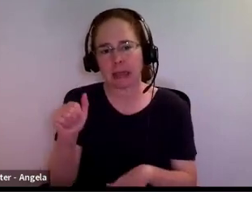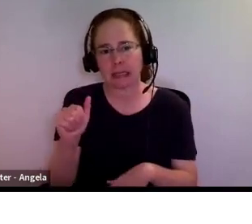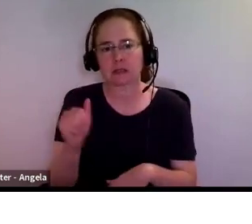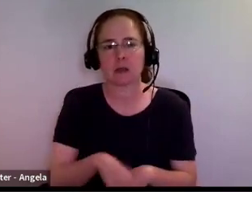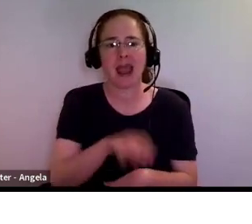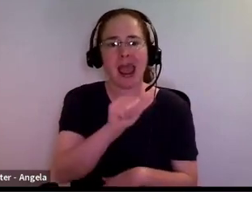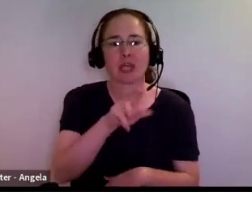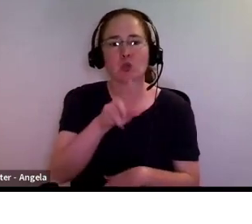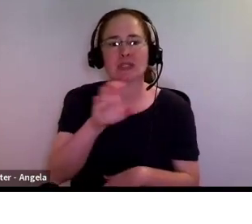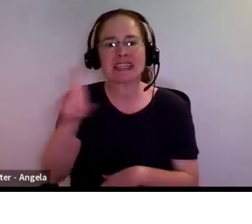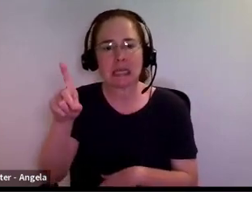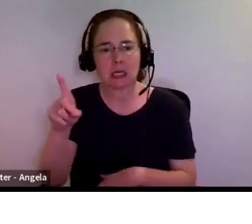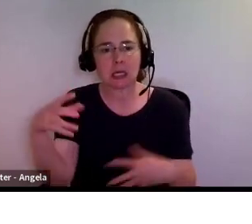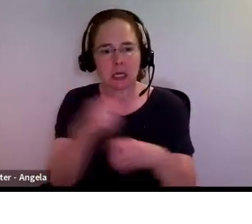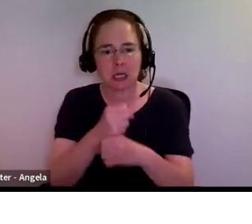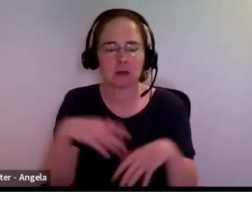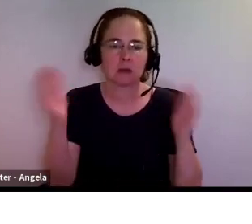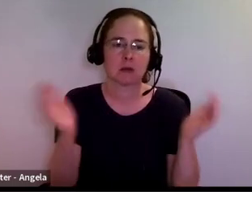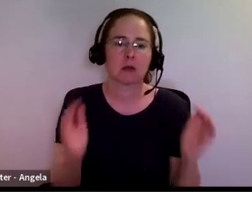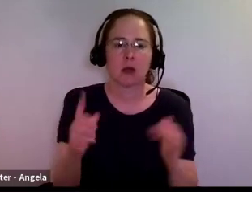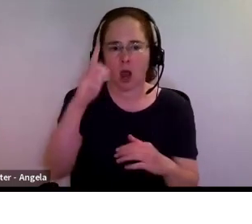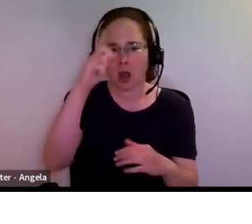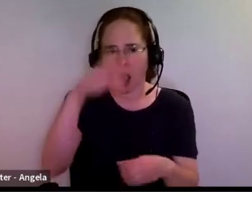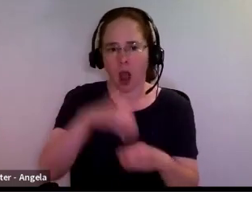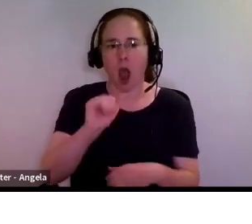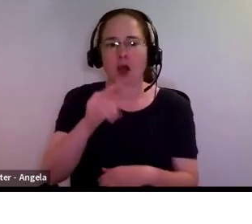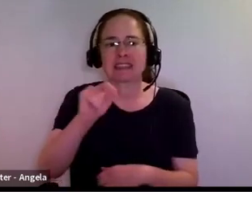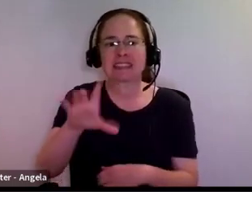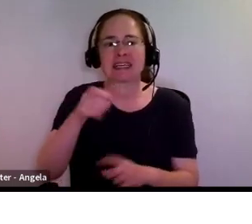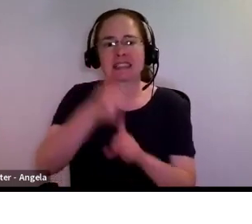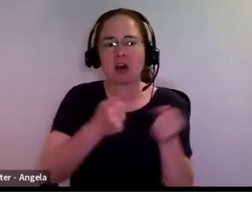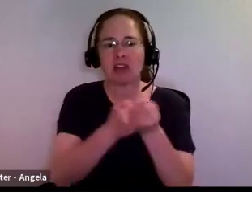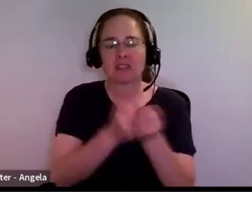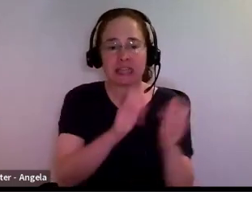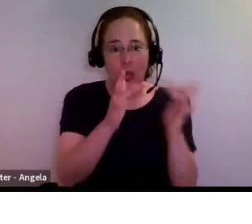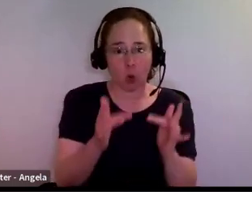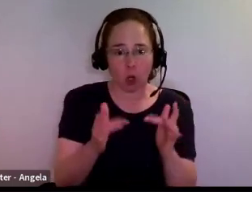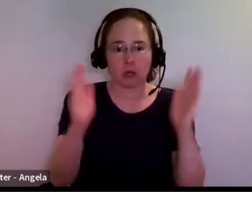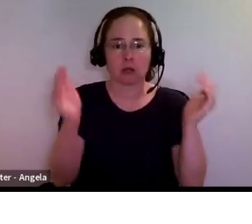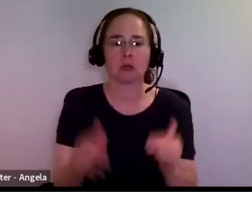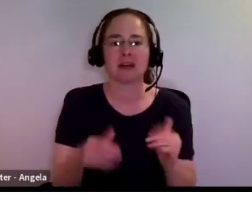AUCD, the Autistic Self Advocacy Network, the self advocacy